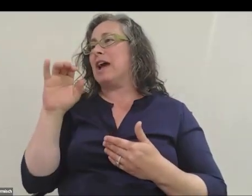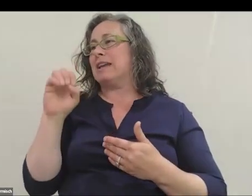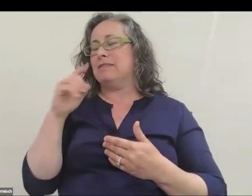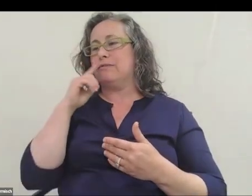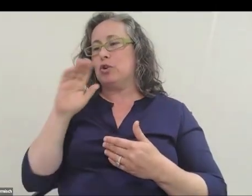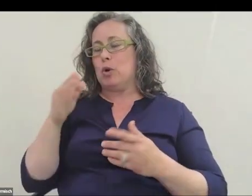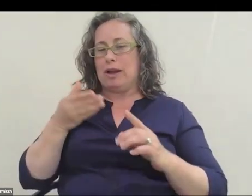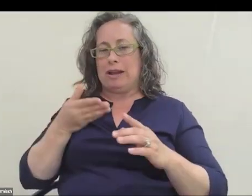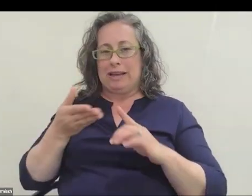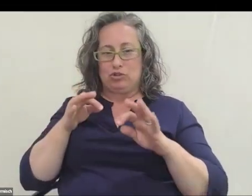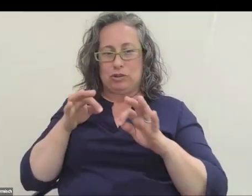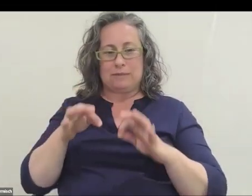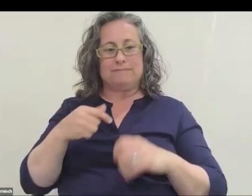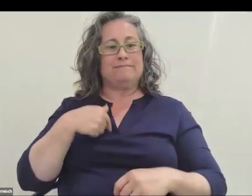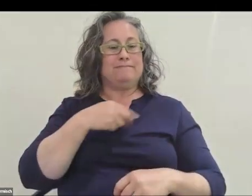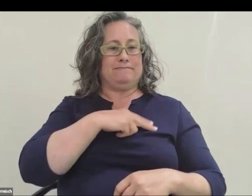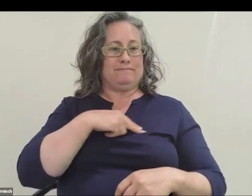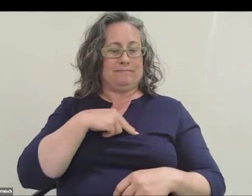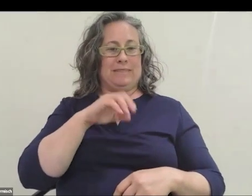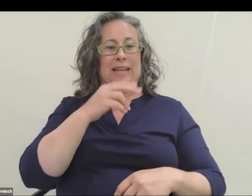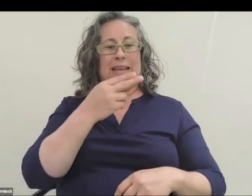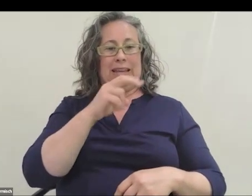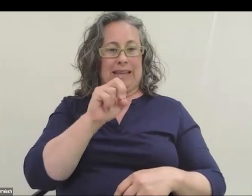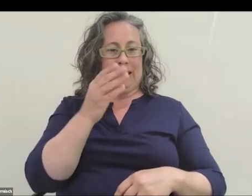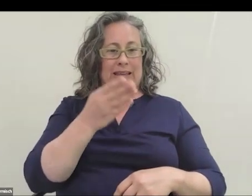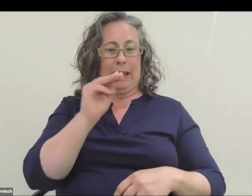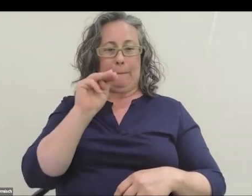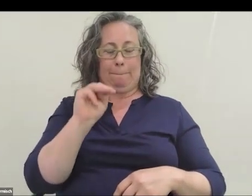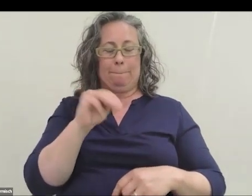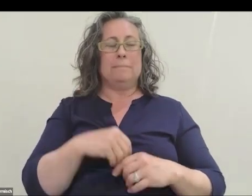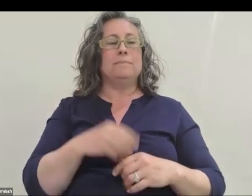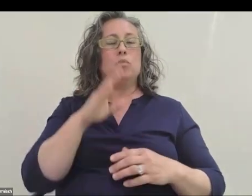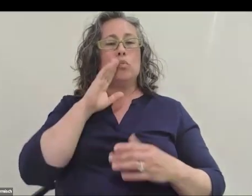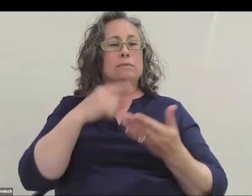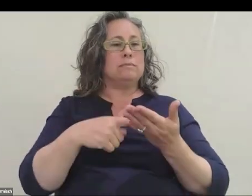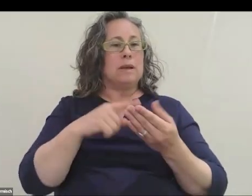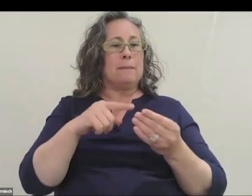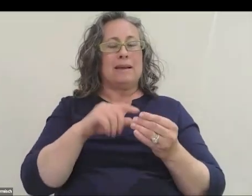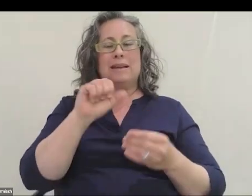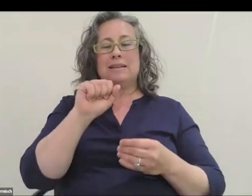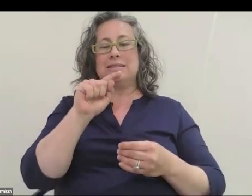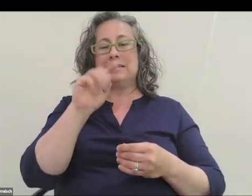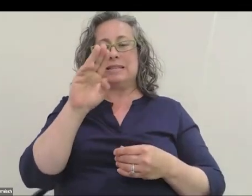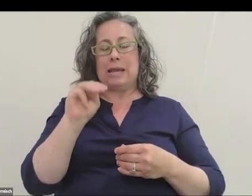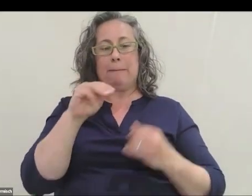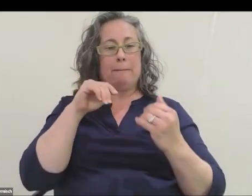Thank you, Jackie, for your introduction. My pronouns are he and him. I'll be talking about STEAM Pedagogy